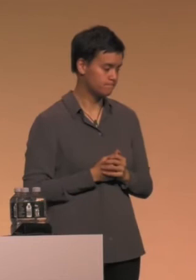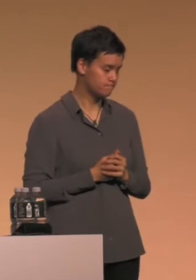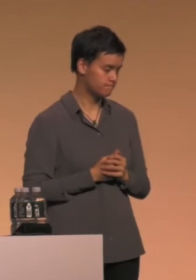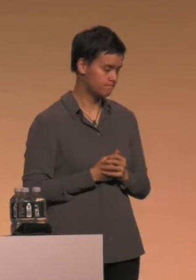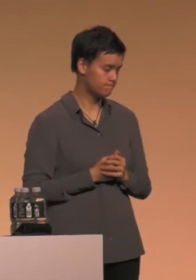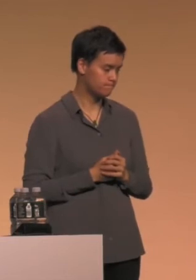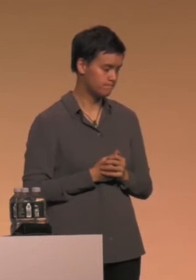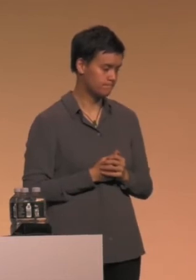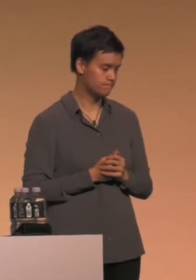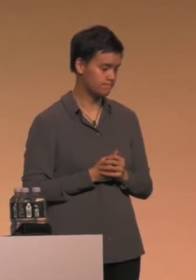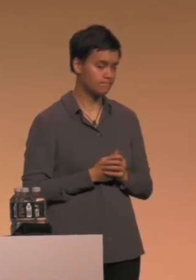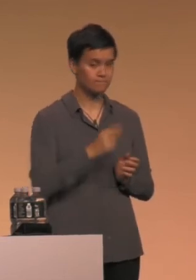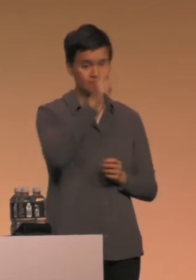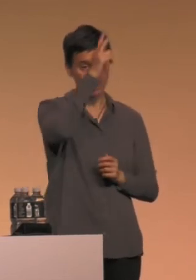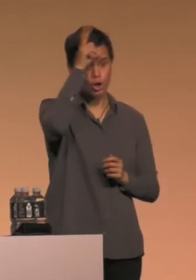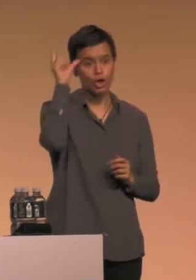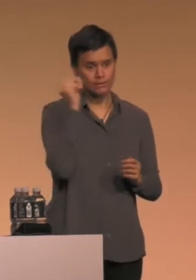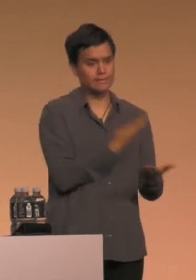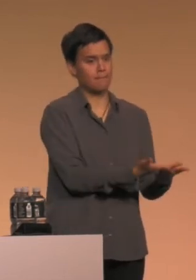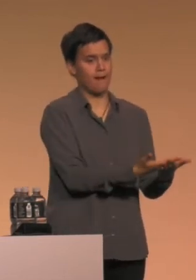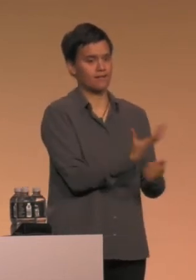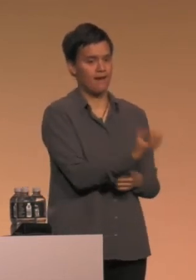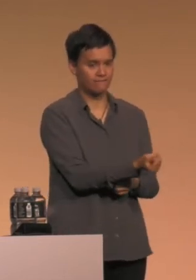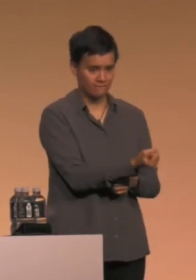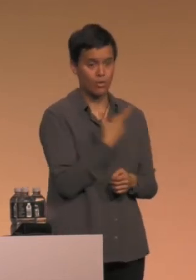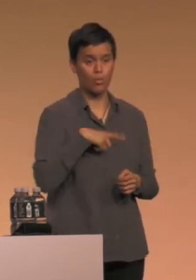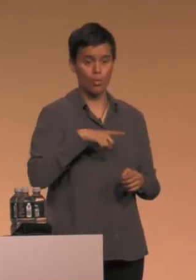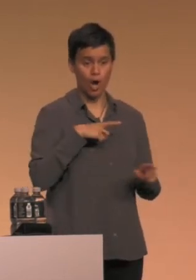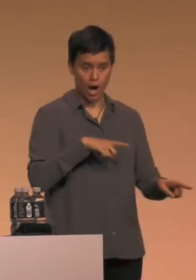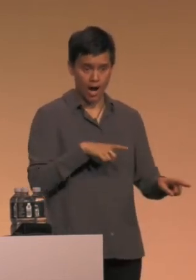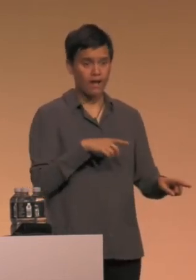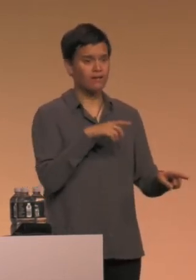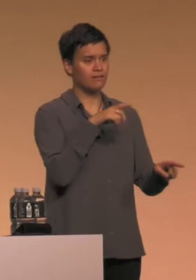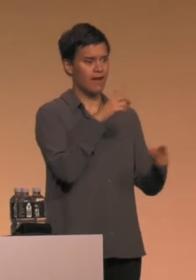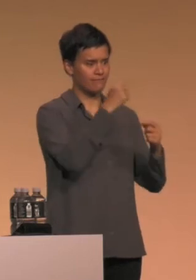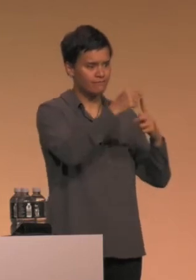Nurses are in demand due to their problem-solving skills, professionalism, and sense of clinical duty.